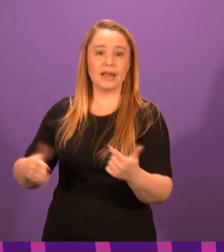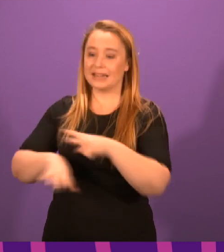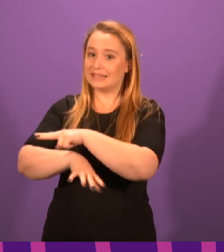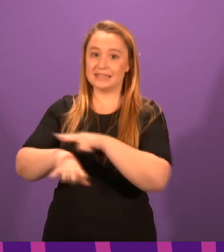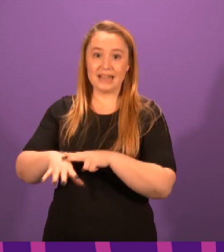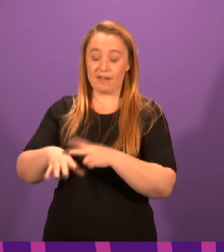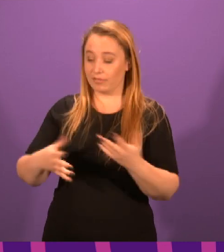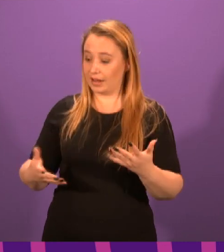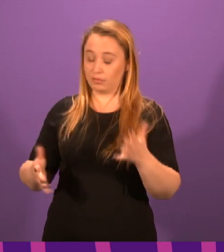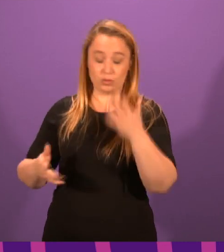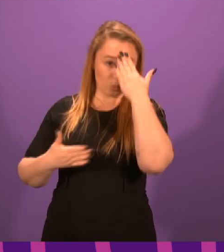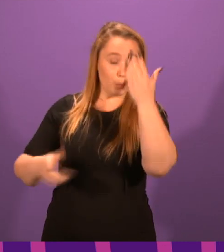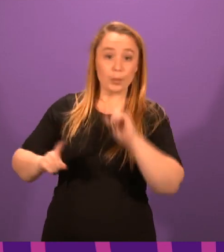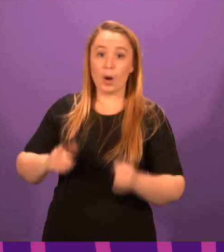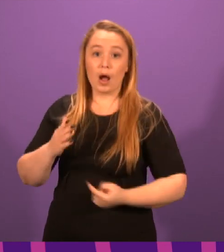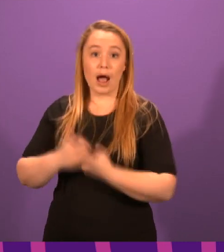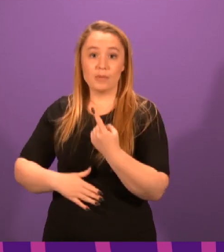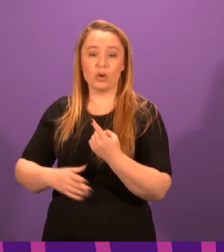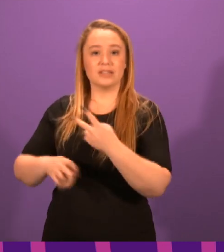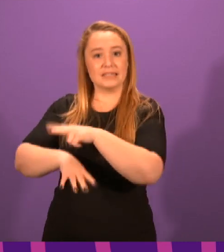up to deal with that, or where they have used the Scottish immunisation and recall system—SIRS—which